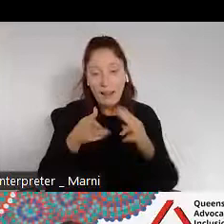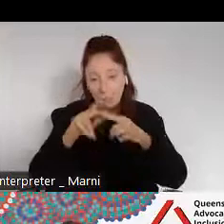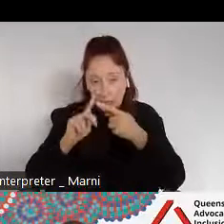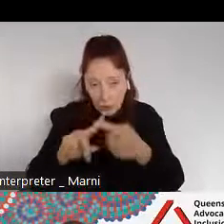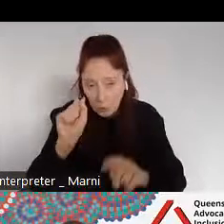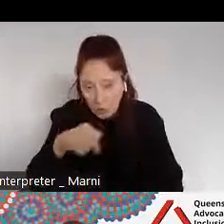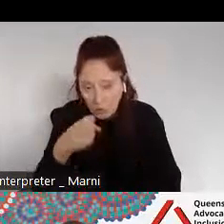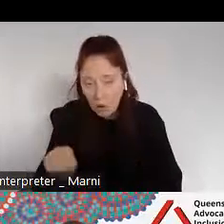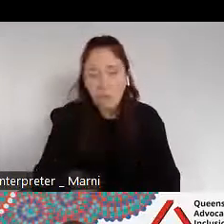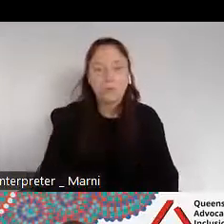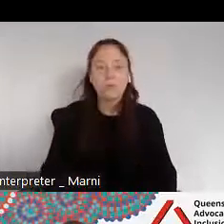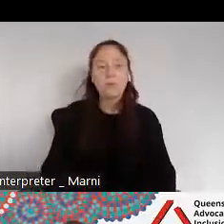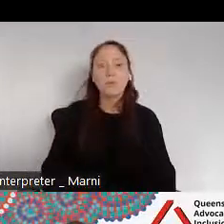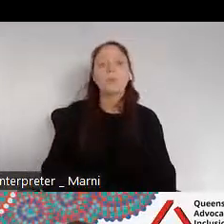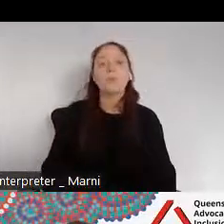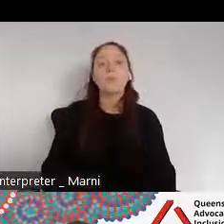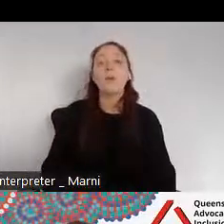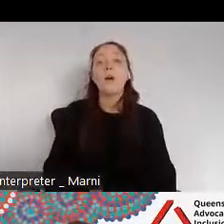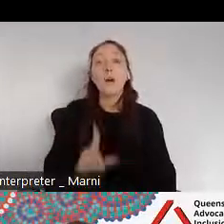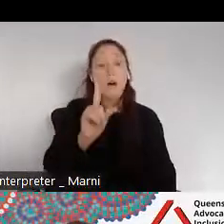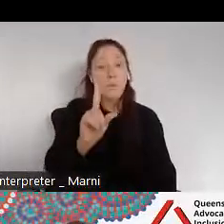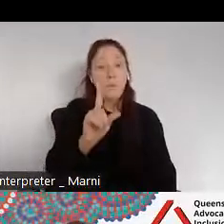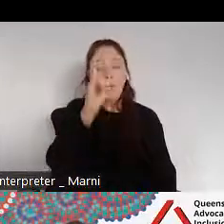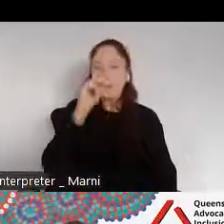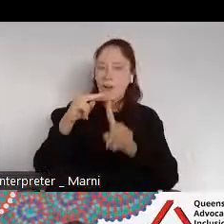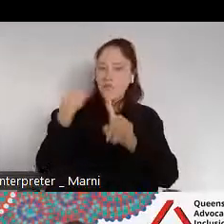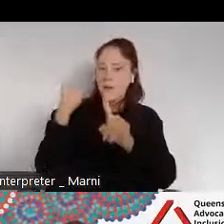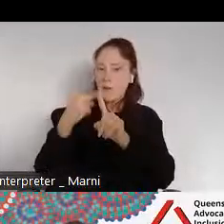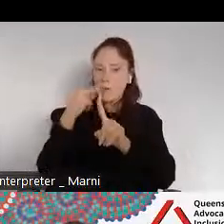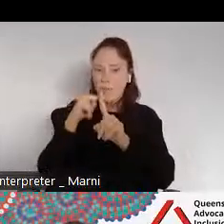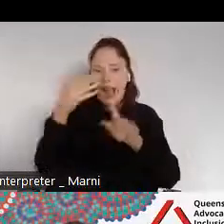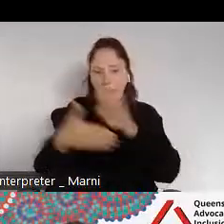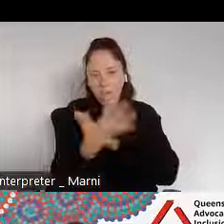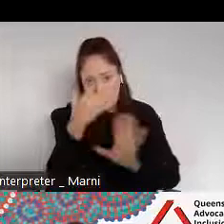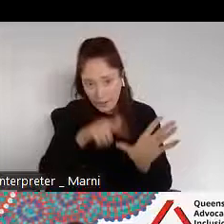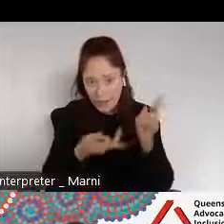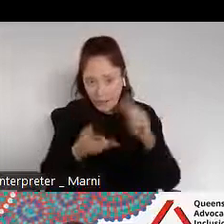one and only length of appointment. It can vary depending on the circumstances. However, this rule